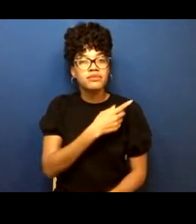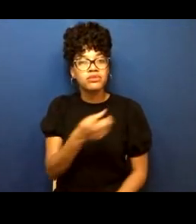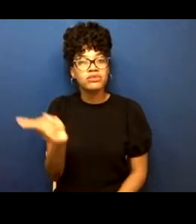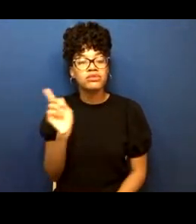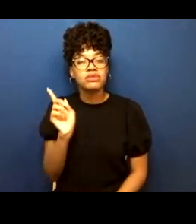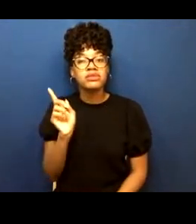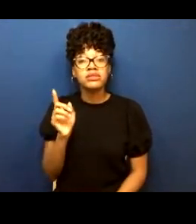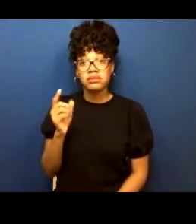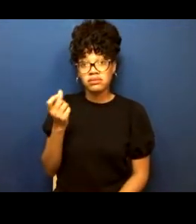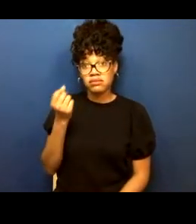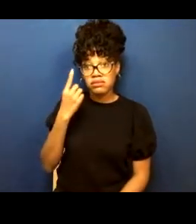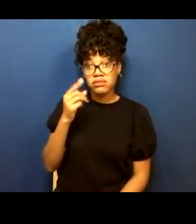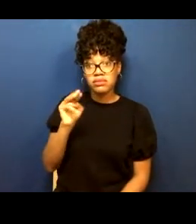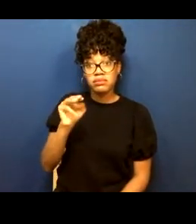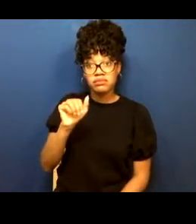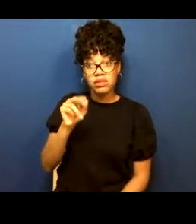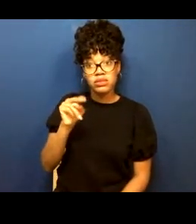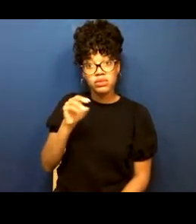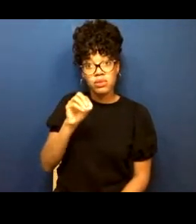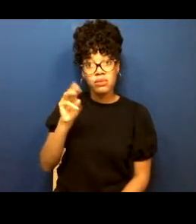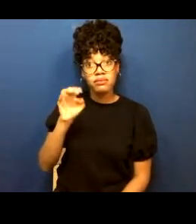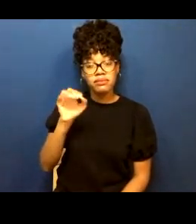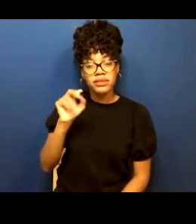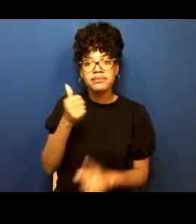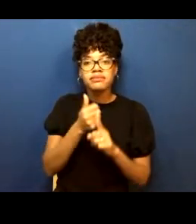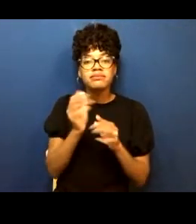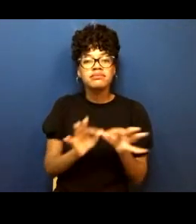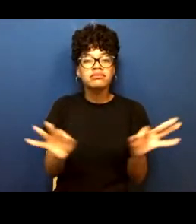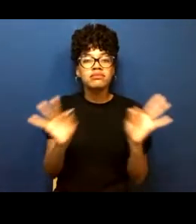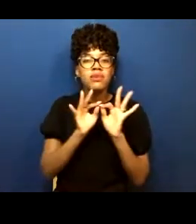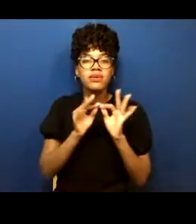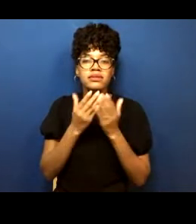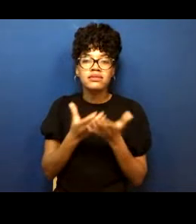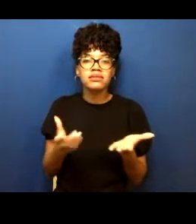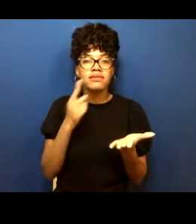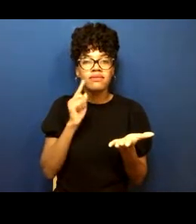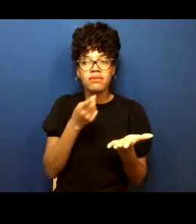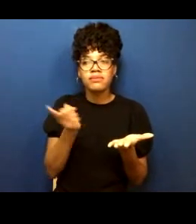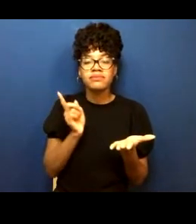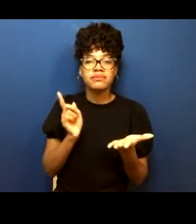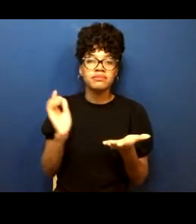to our tribal communities located in the Great Lakes Basin. We've done the exercises working with the tribal partners